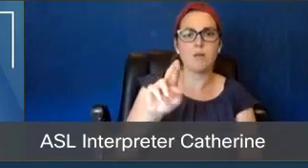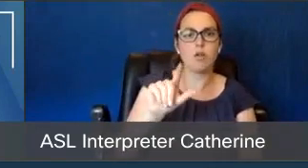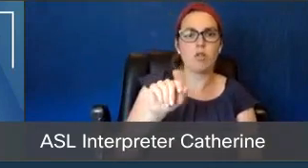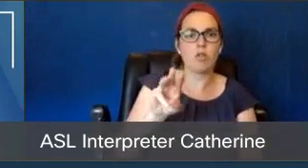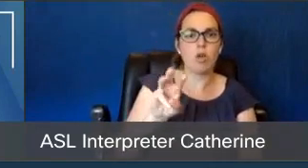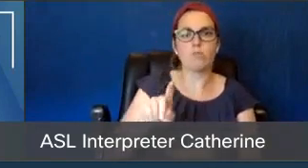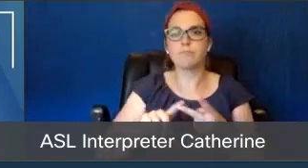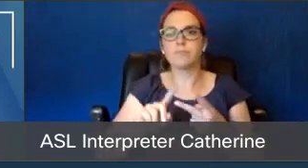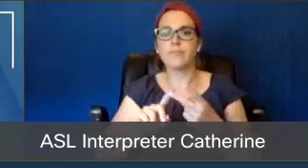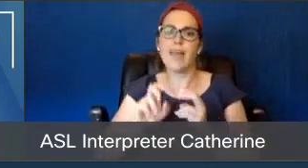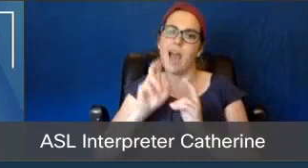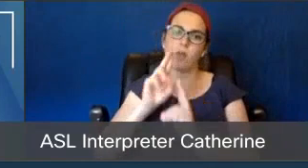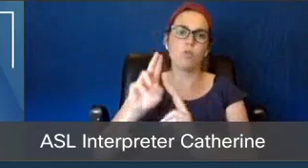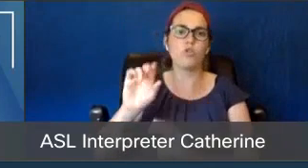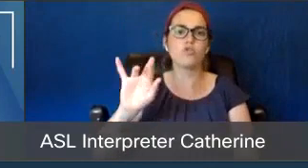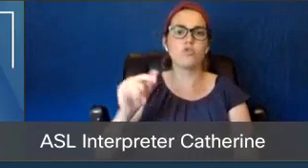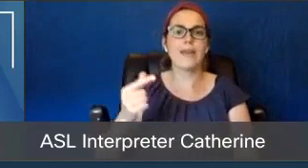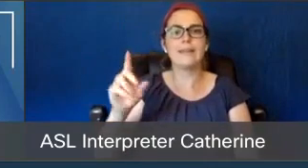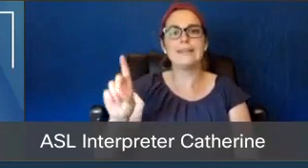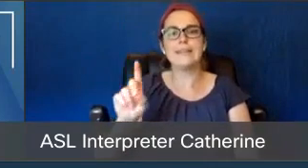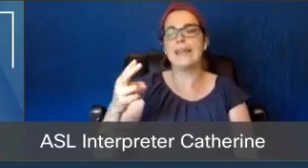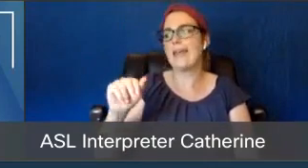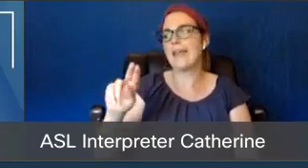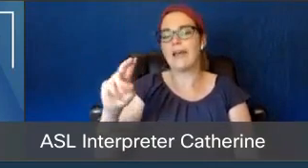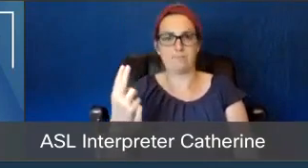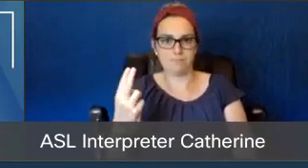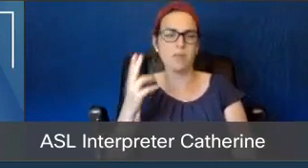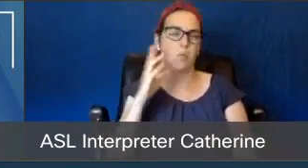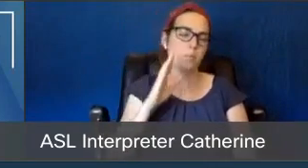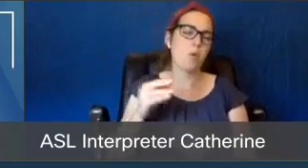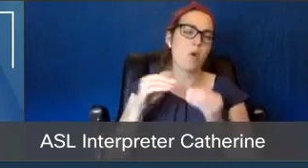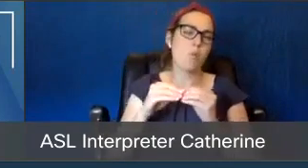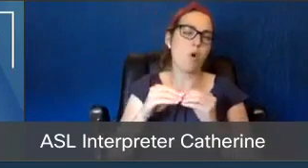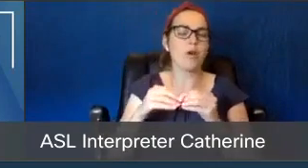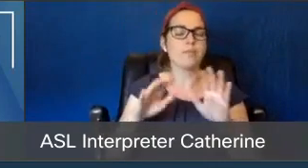I will introduce them in just a few moments. We will also be holding an hour long discussion following